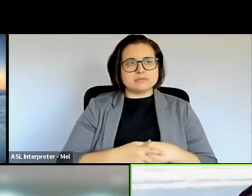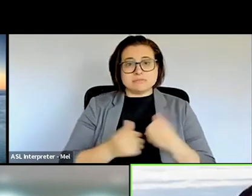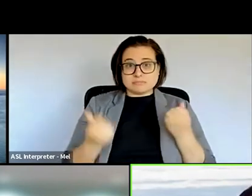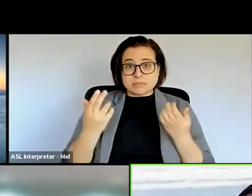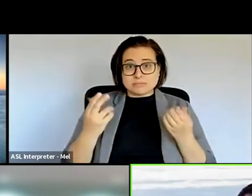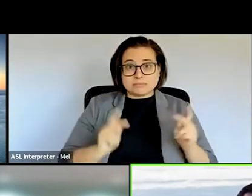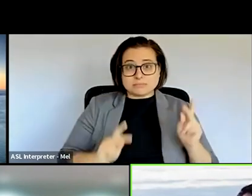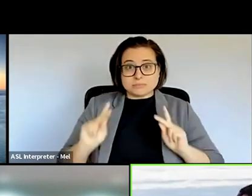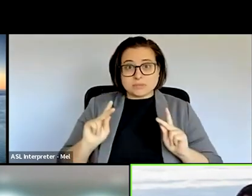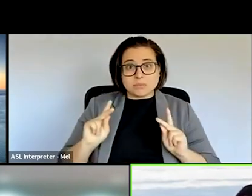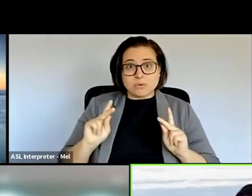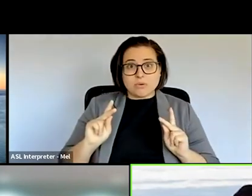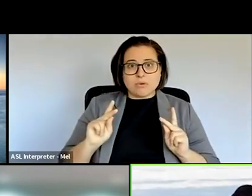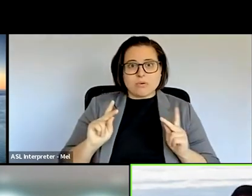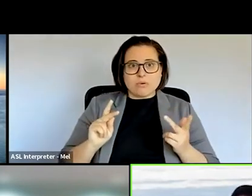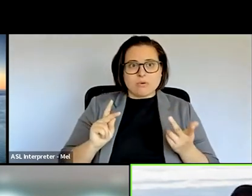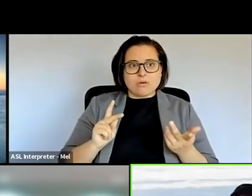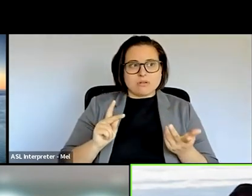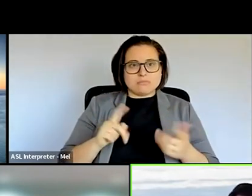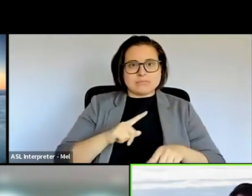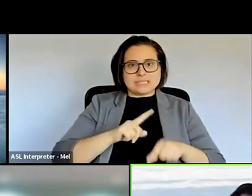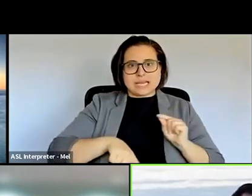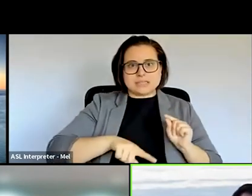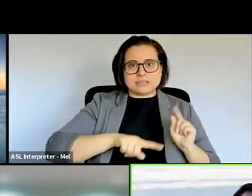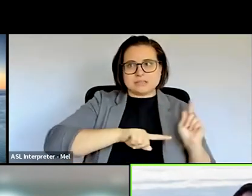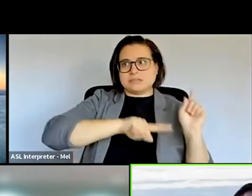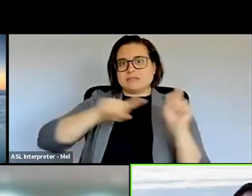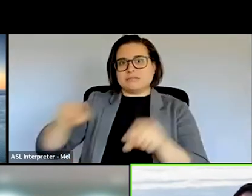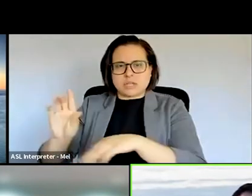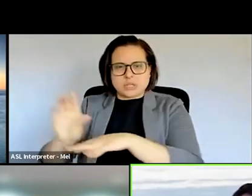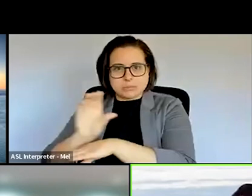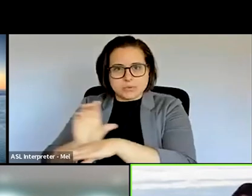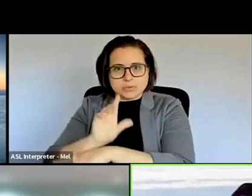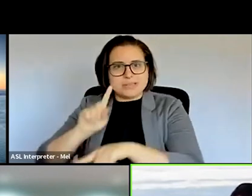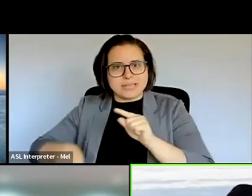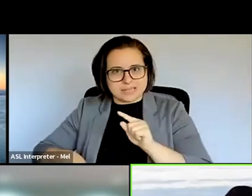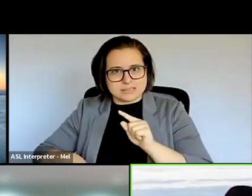get to these computers and do a GUI. They can easily talk to anybody in